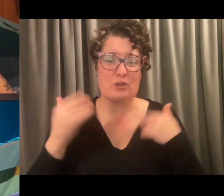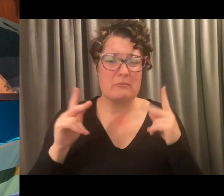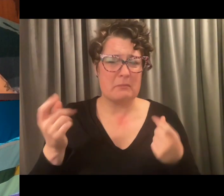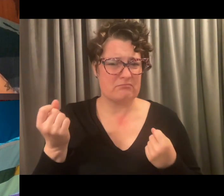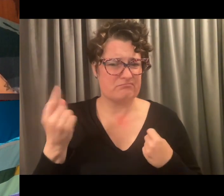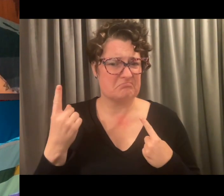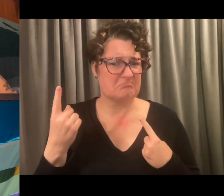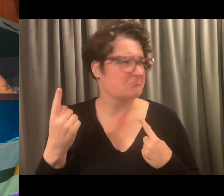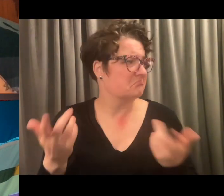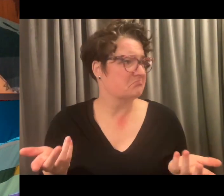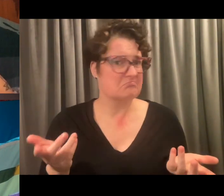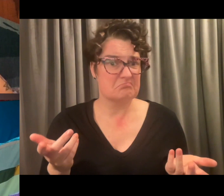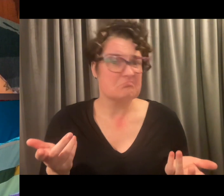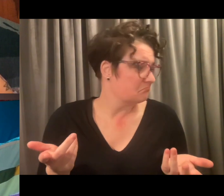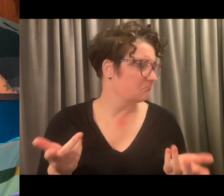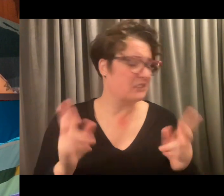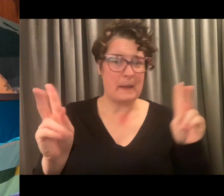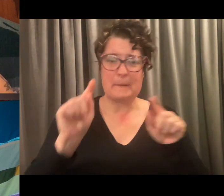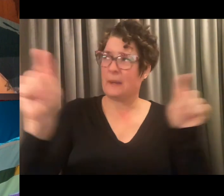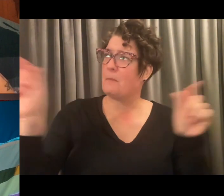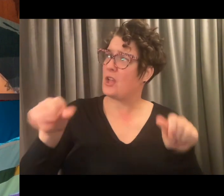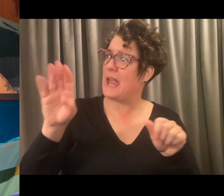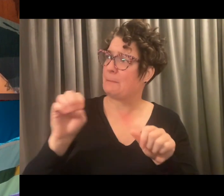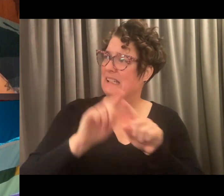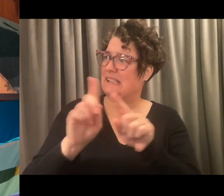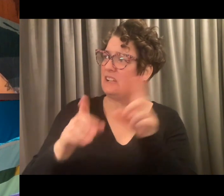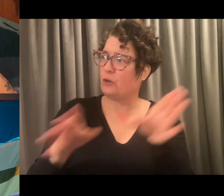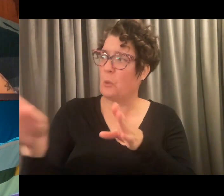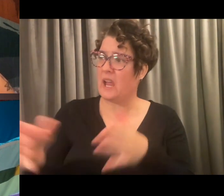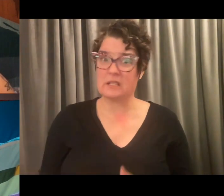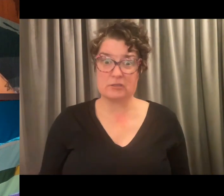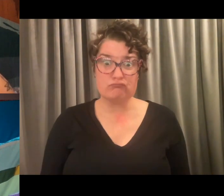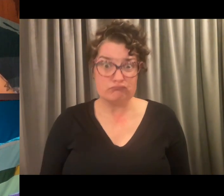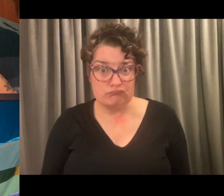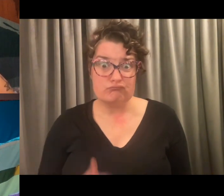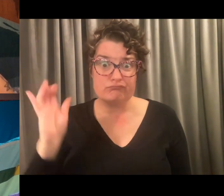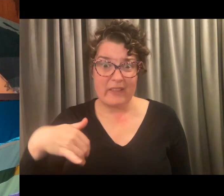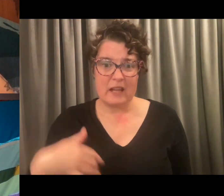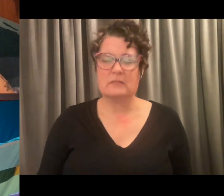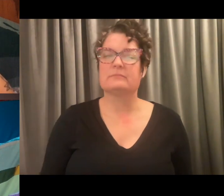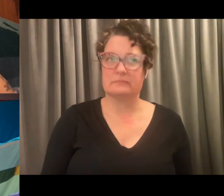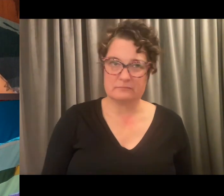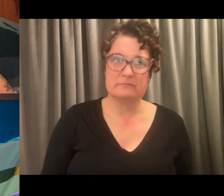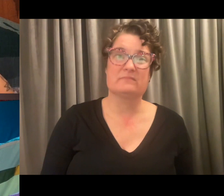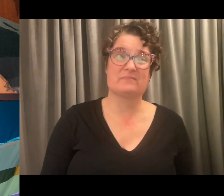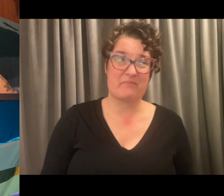And I think that adults are being targeted for having relationships with youth where we get to talk about these kinds of things.